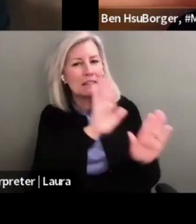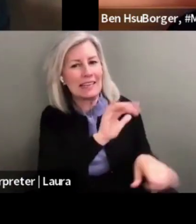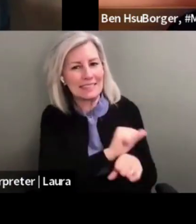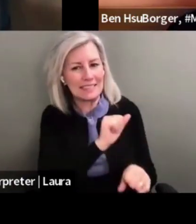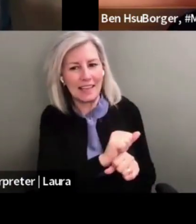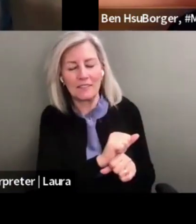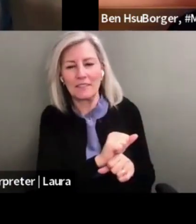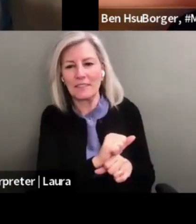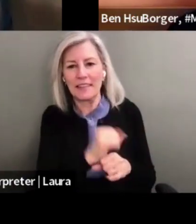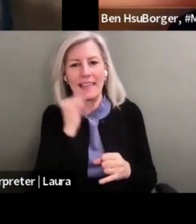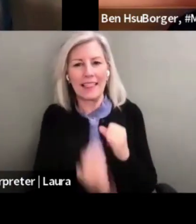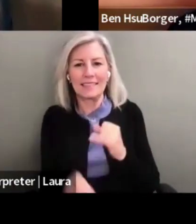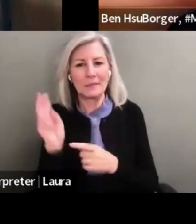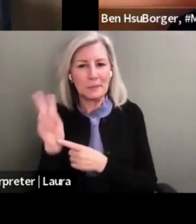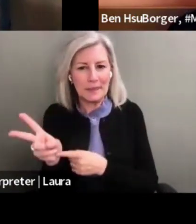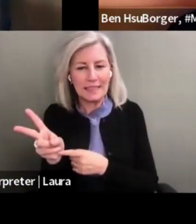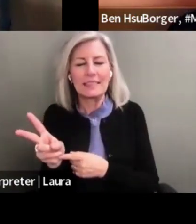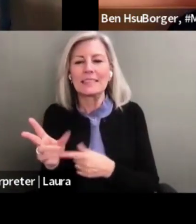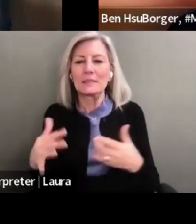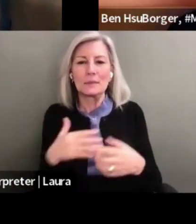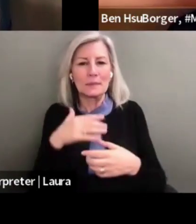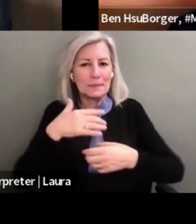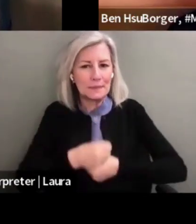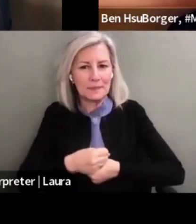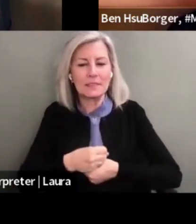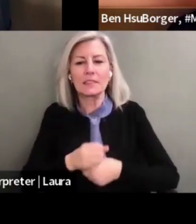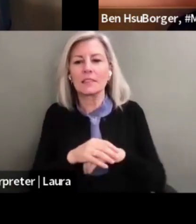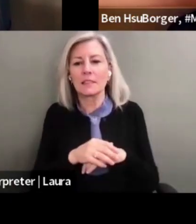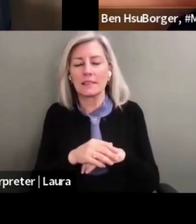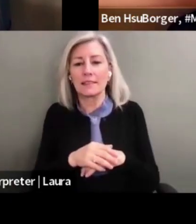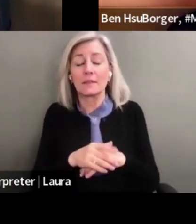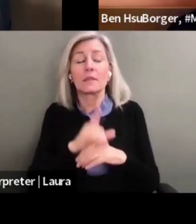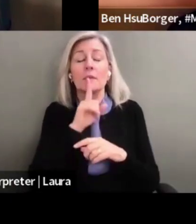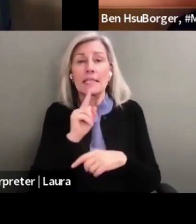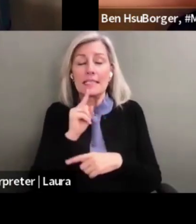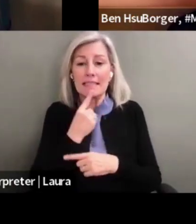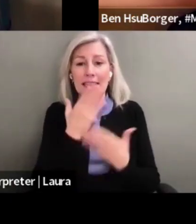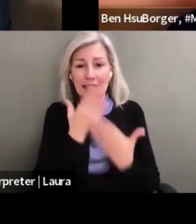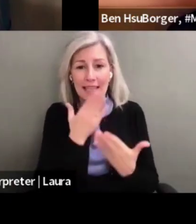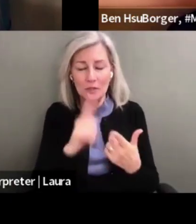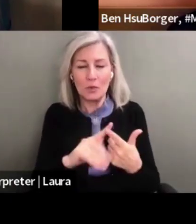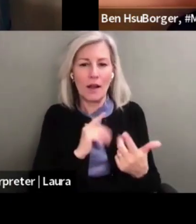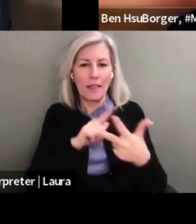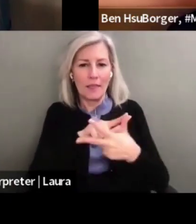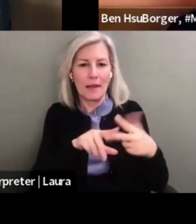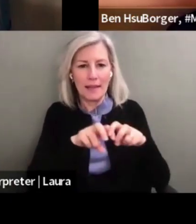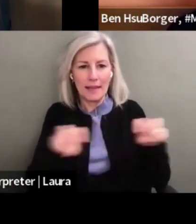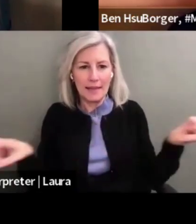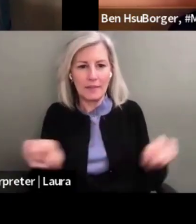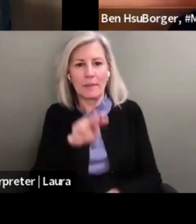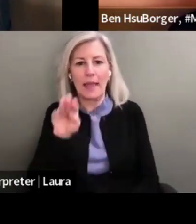thank you so much. You did a great job and you gave us the last two minutes to wrap up.